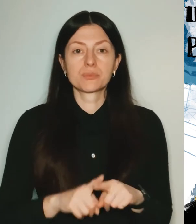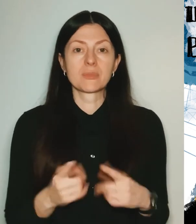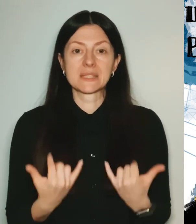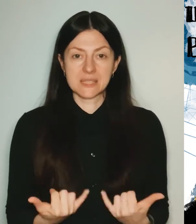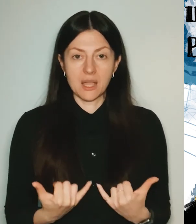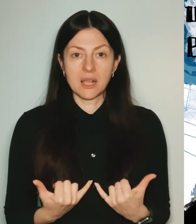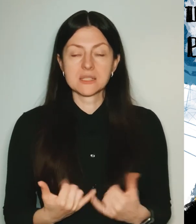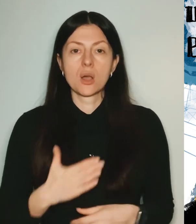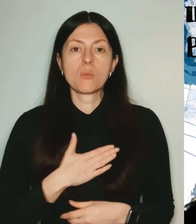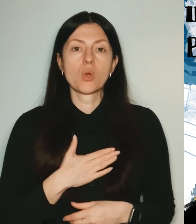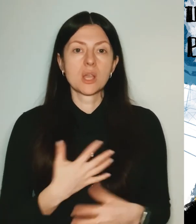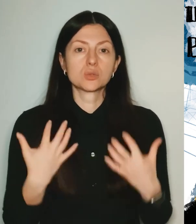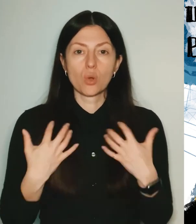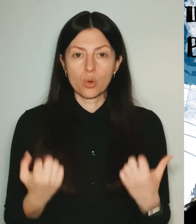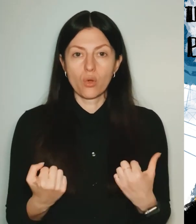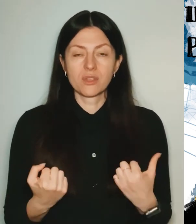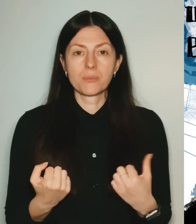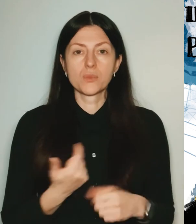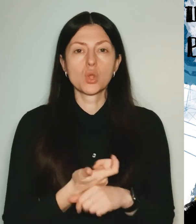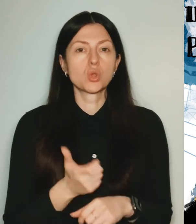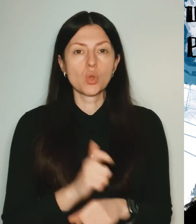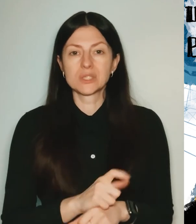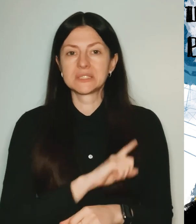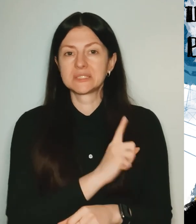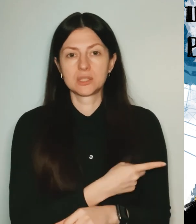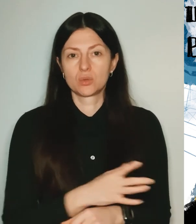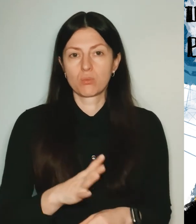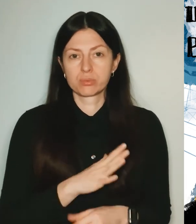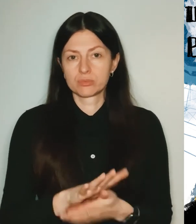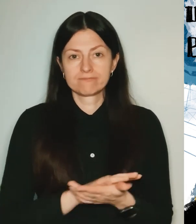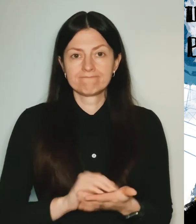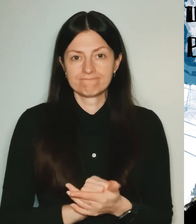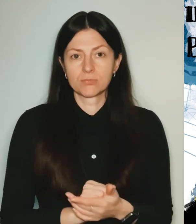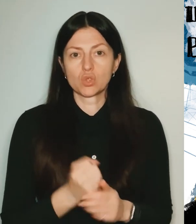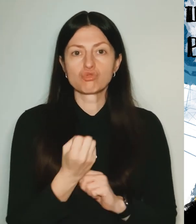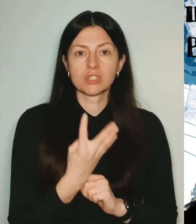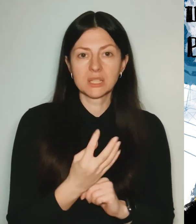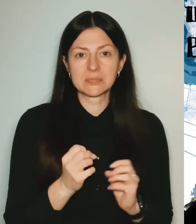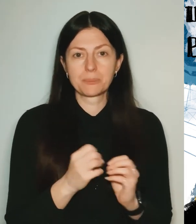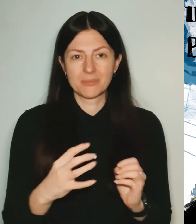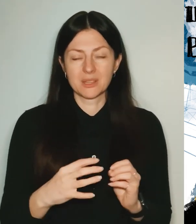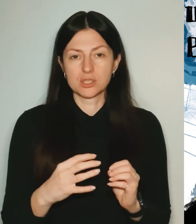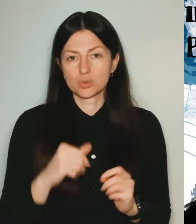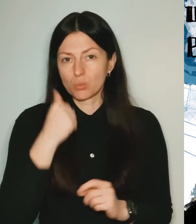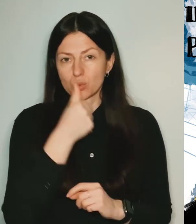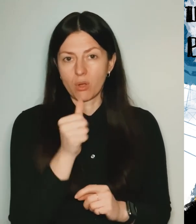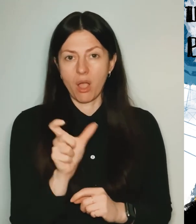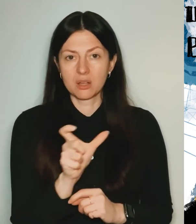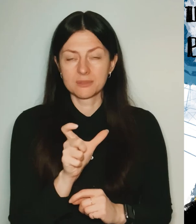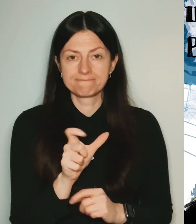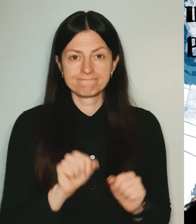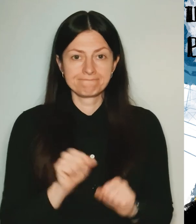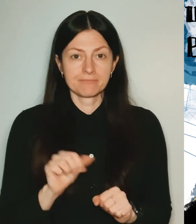because of multiple health problems I gained in 2014-2015.